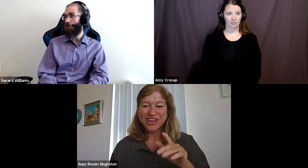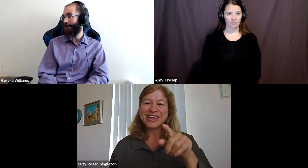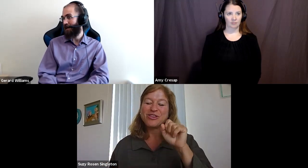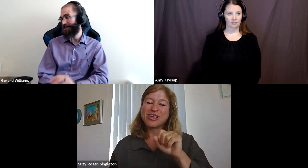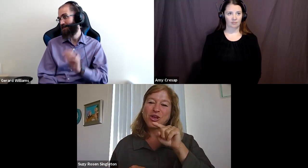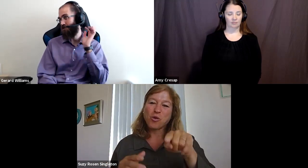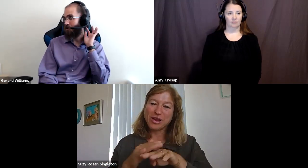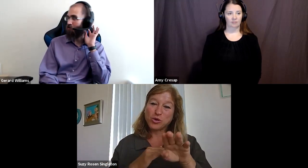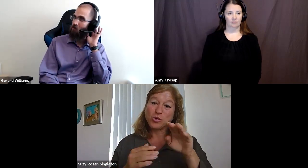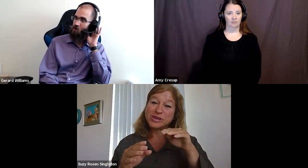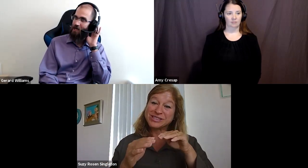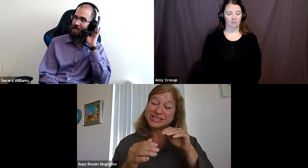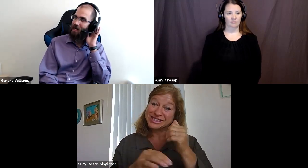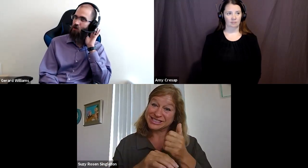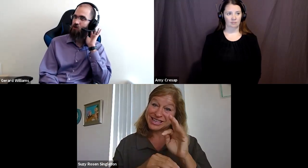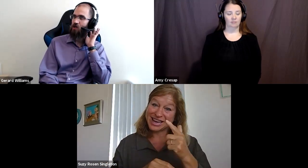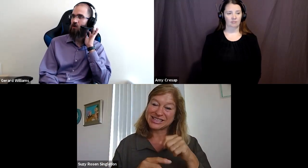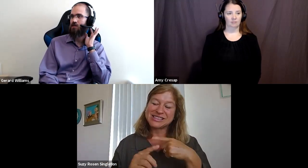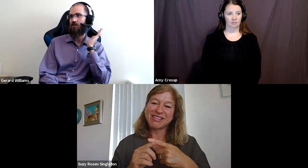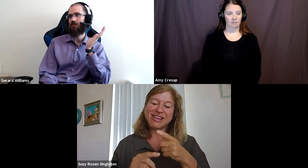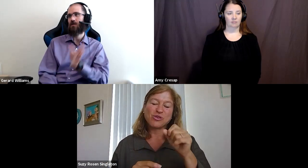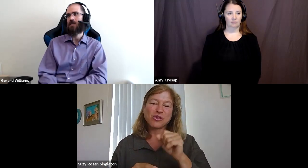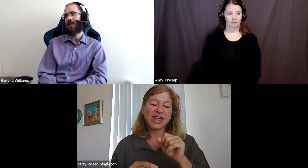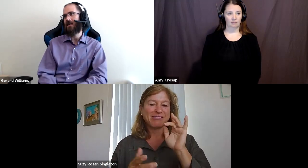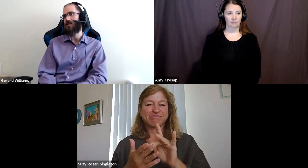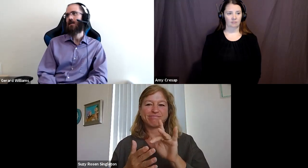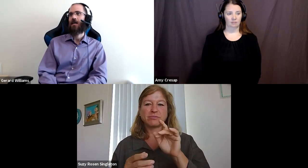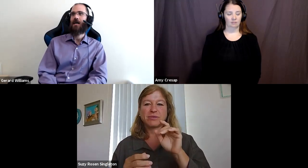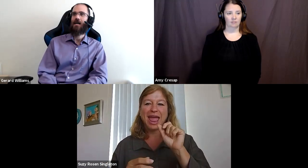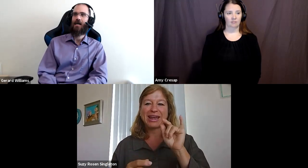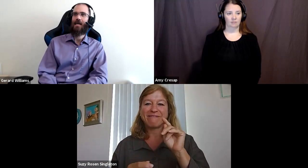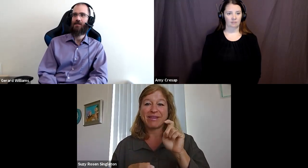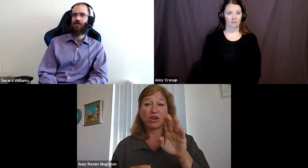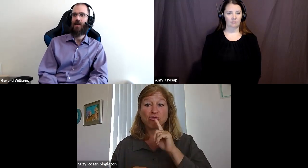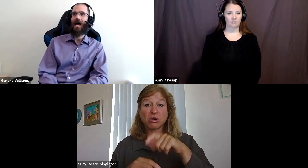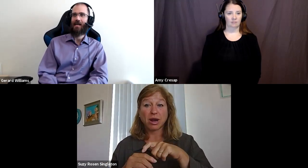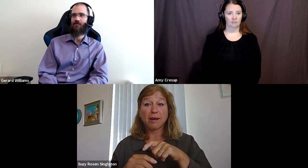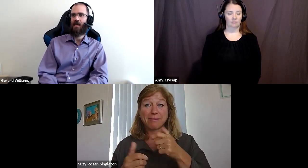have access to on your phones right now. You can go in to your phone settings and activate